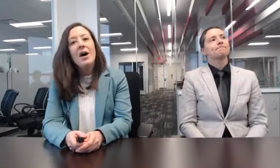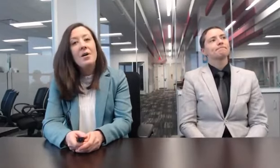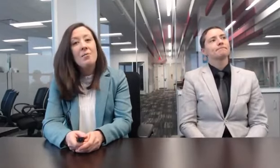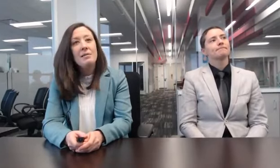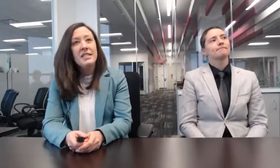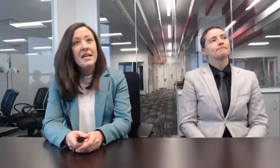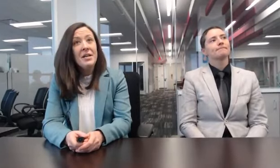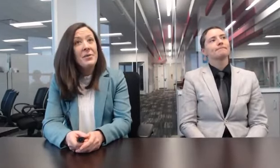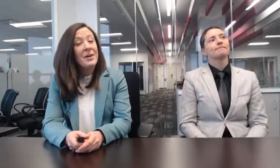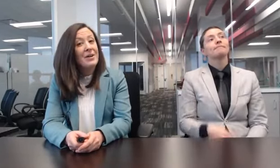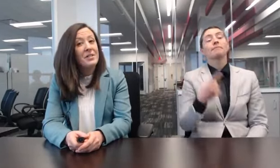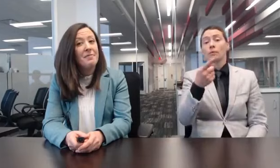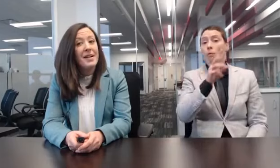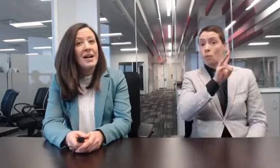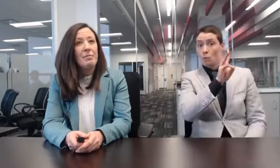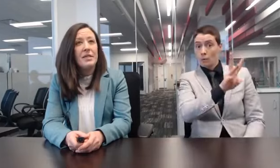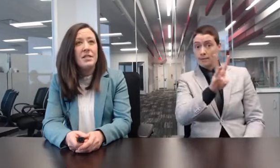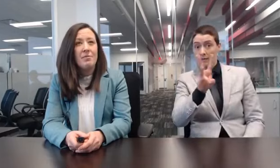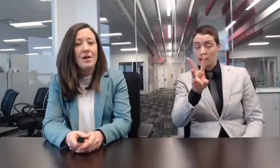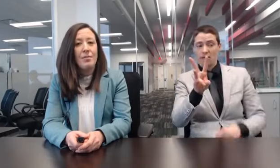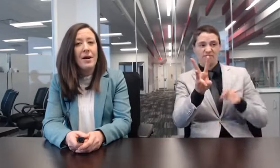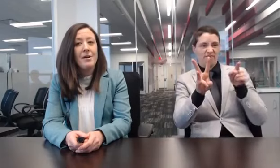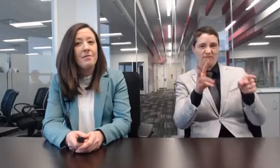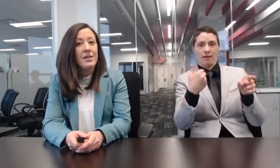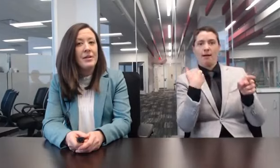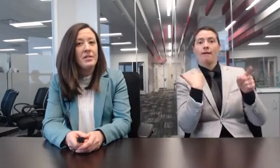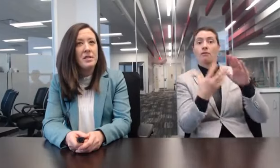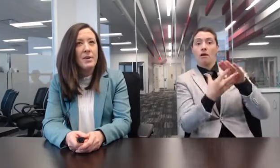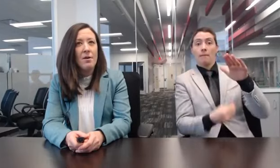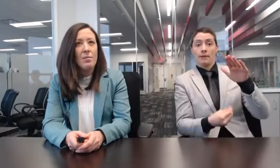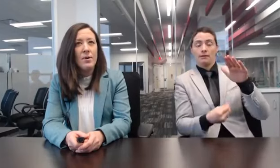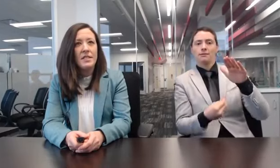On our website you can also find copies of our prior videos and PowerPoints